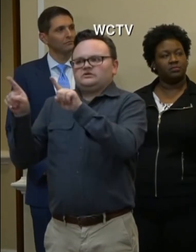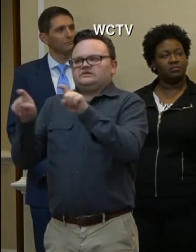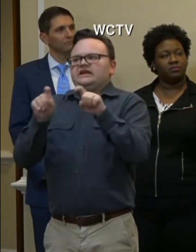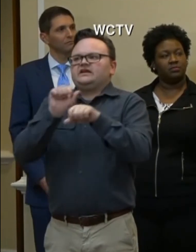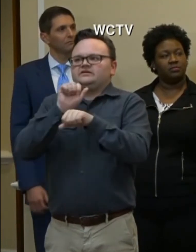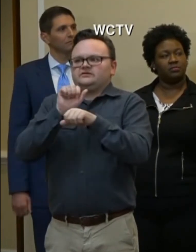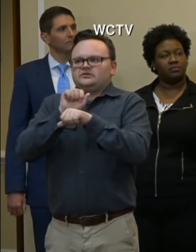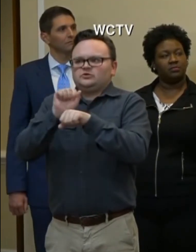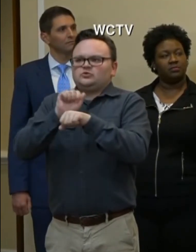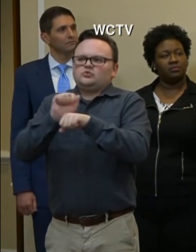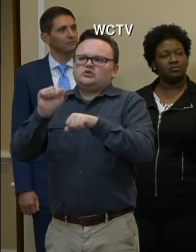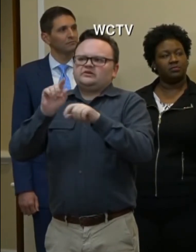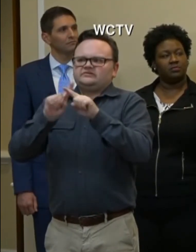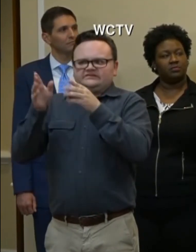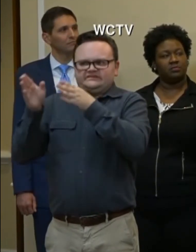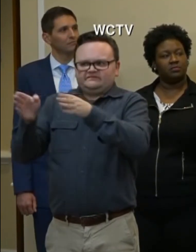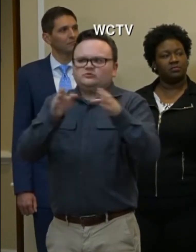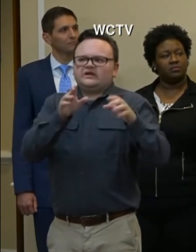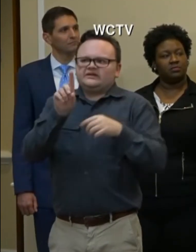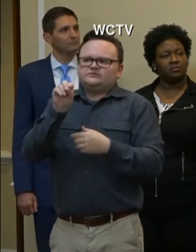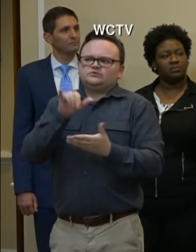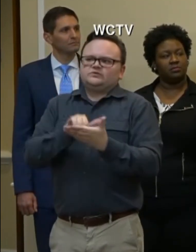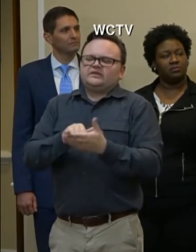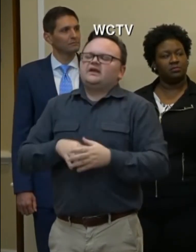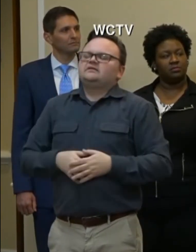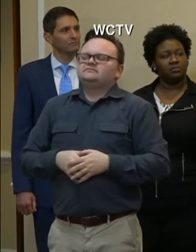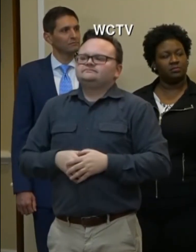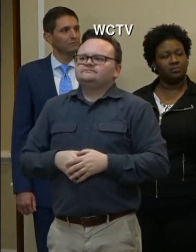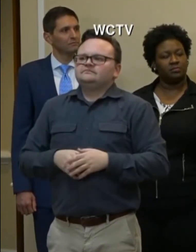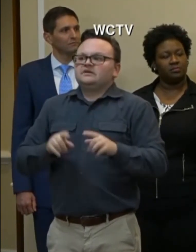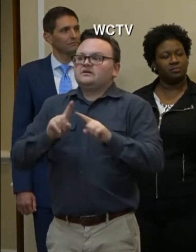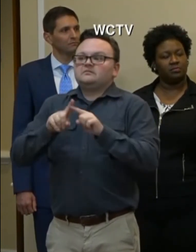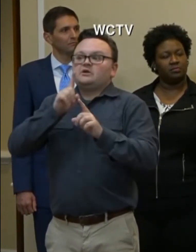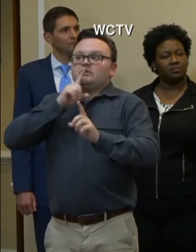to be able to do it but at the end of the day once the cases present